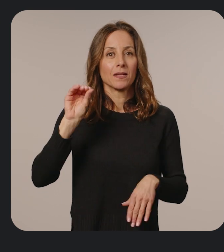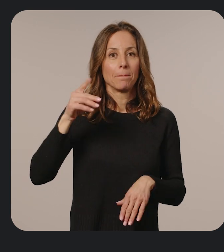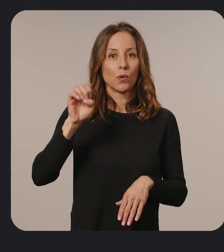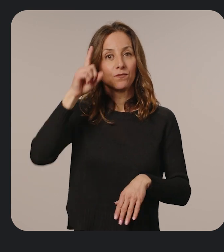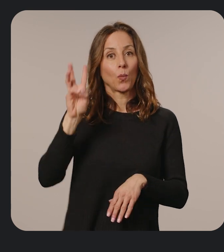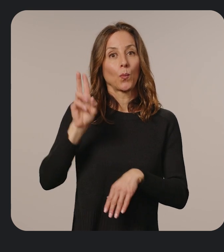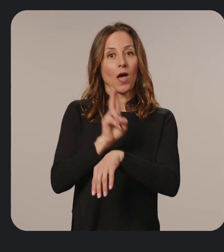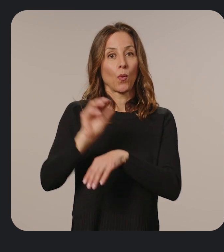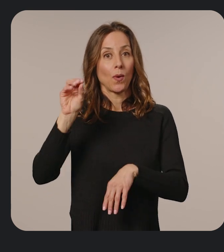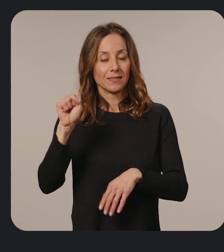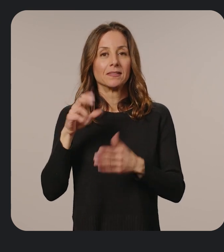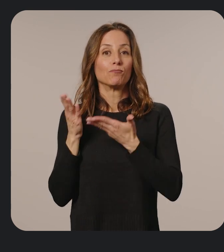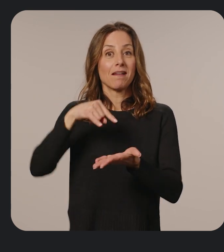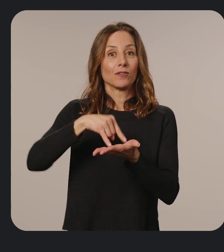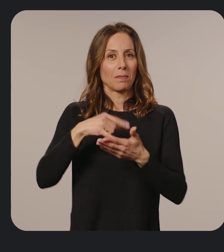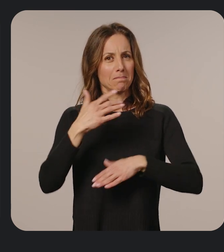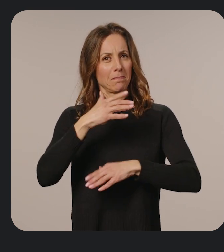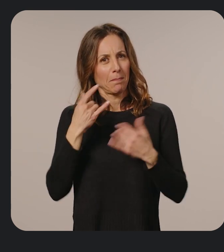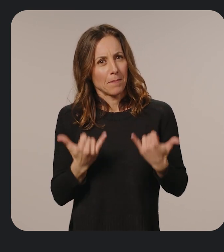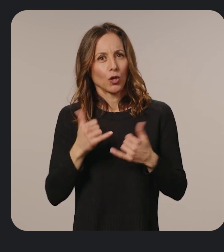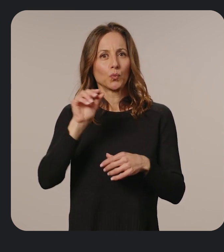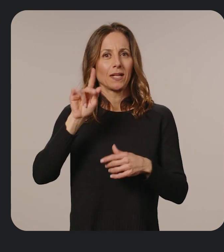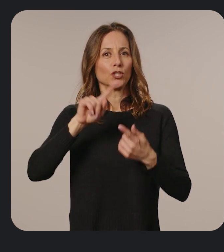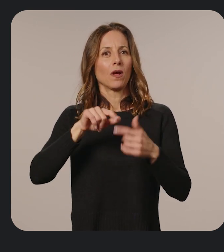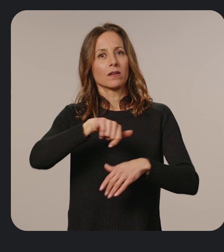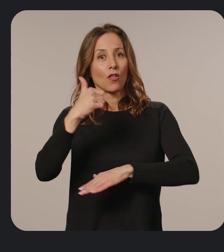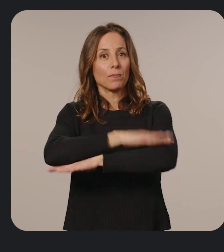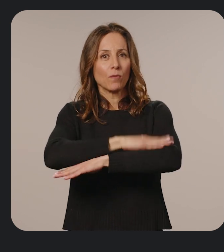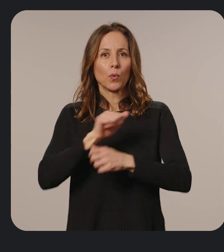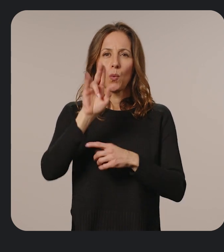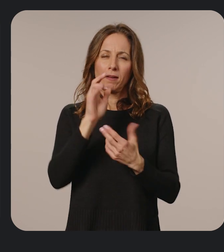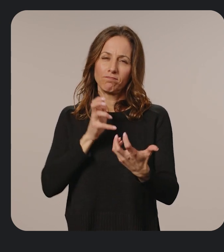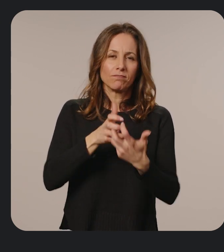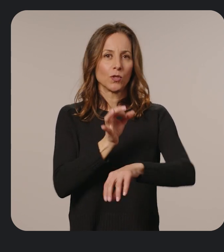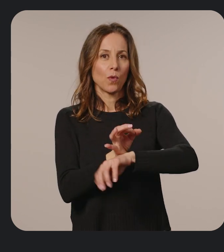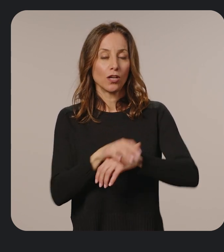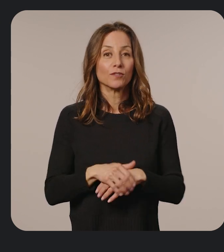launch Compose for Wear OS, bringing Android's modern toolkit to another platform with UI optimized for the watch.